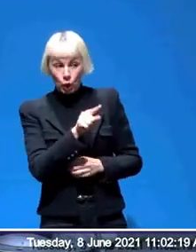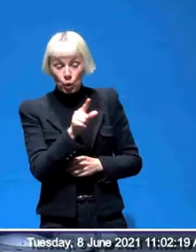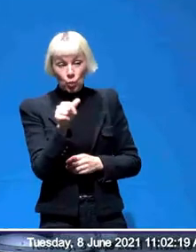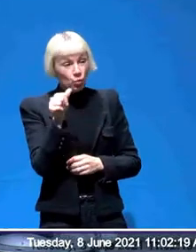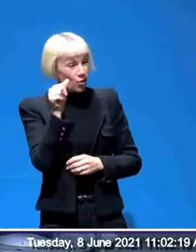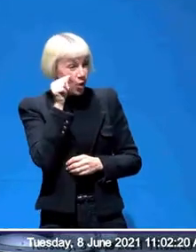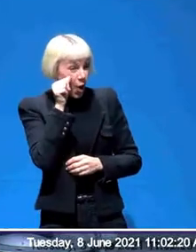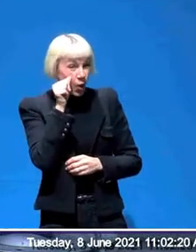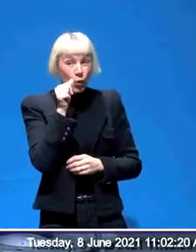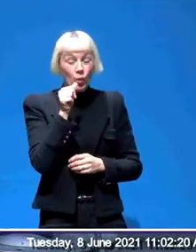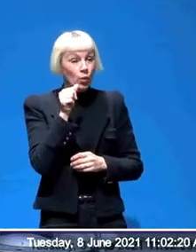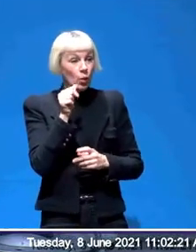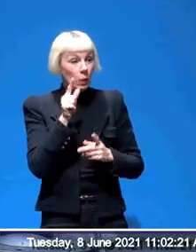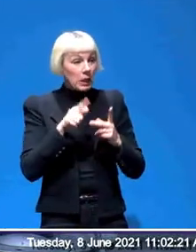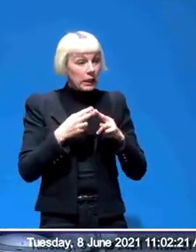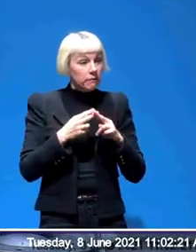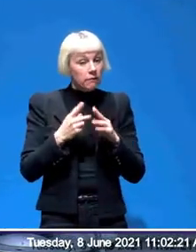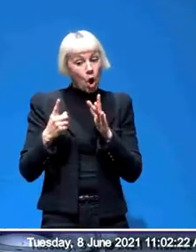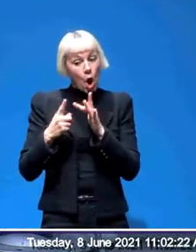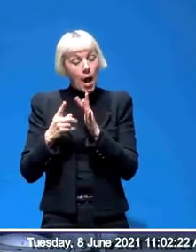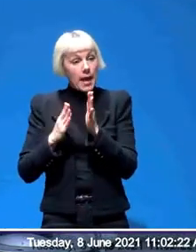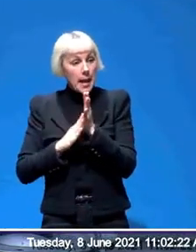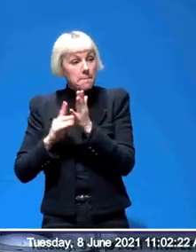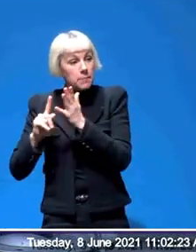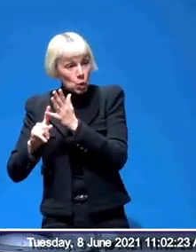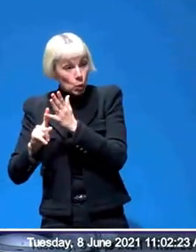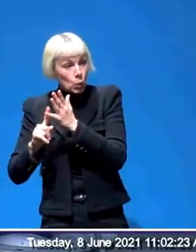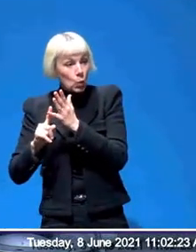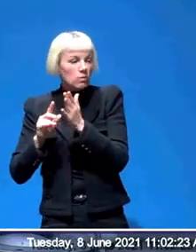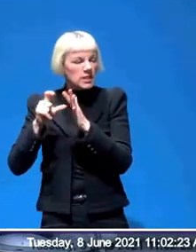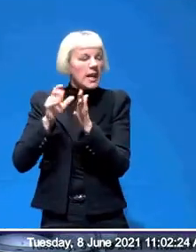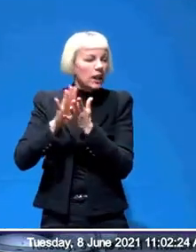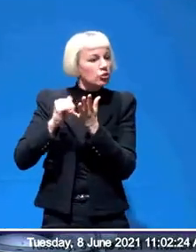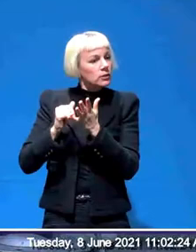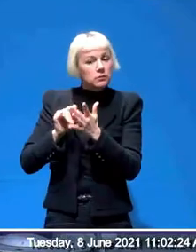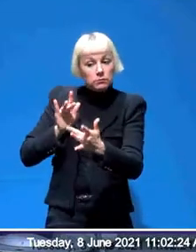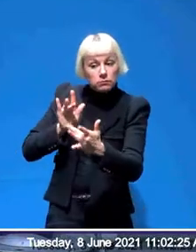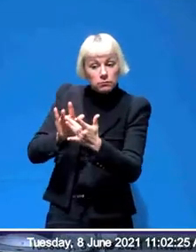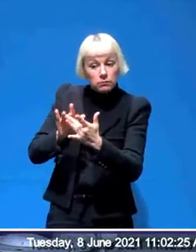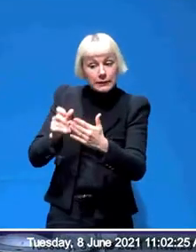there had been any contact between DHS and Windamere Park in terms of what you